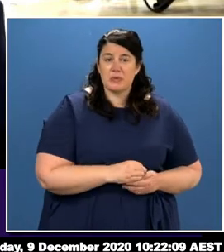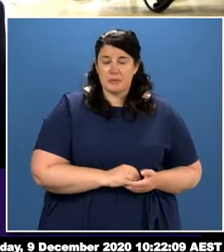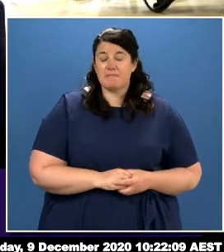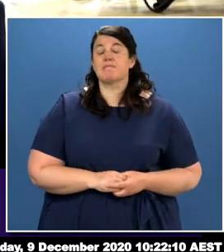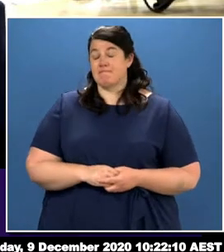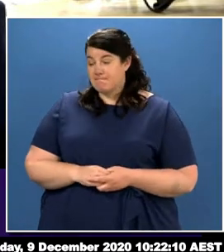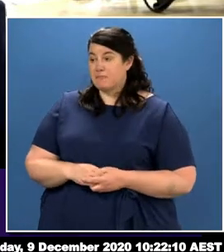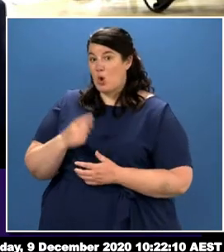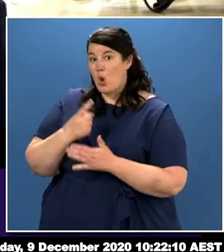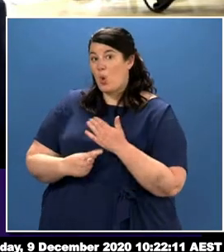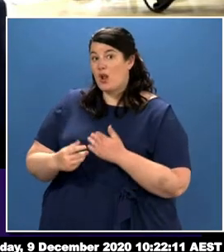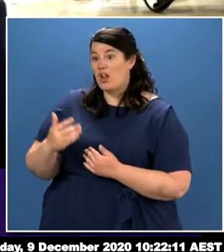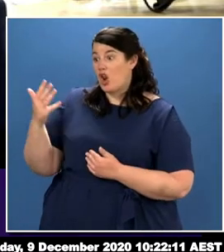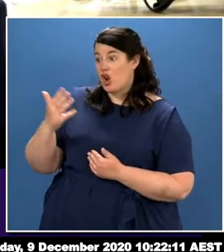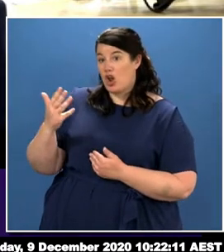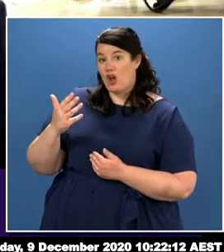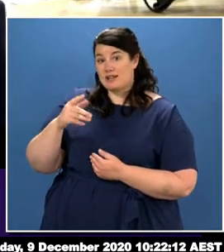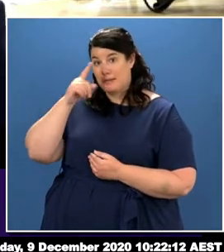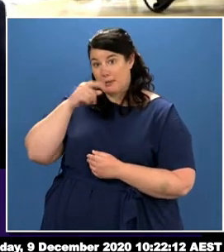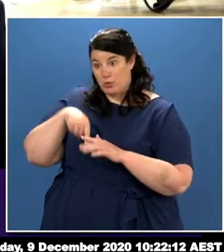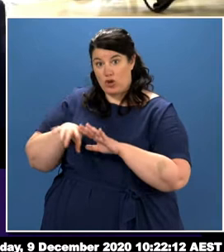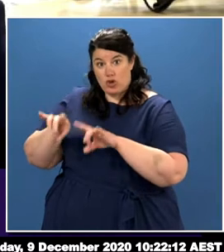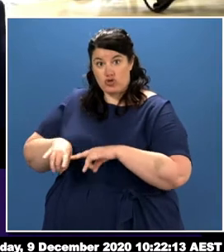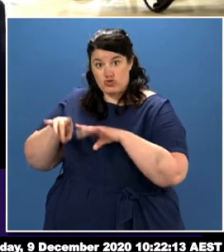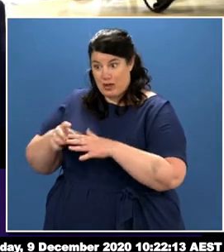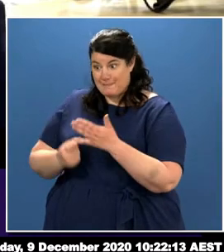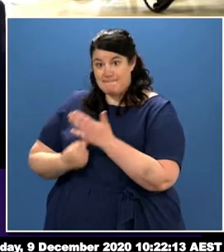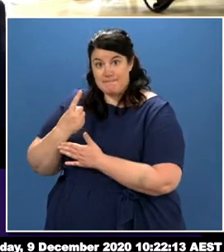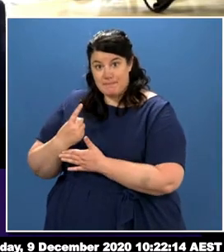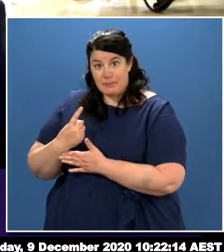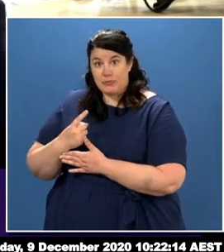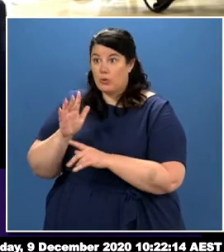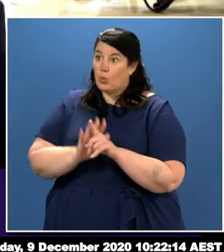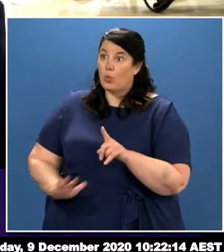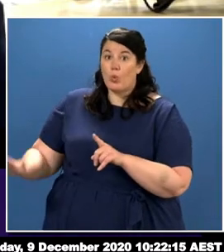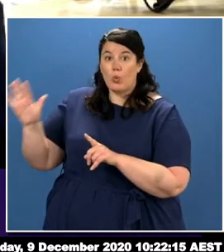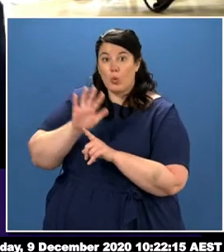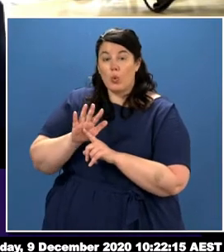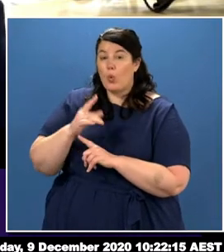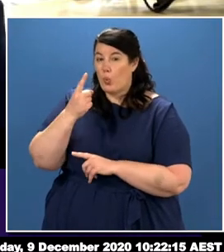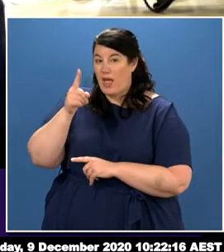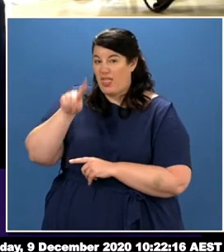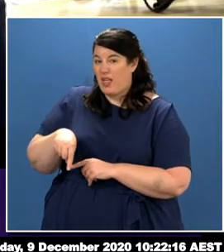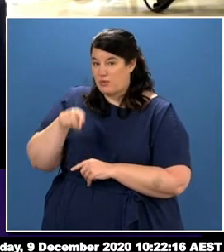There is only about 19 patients in Australia and there is less than 1,000 known cases worldwide.